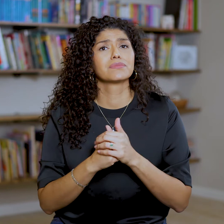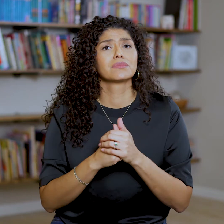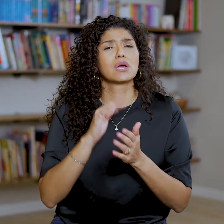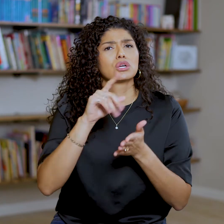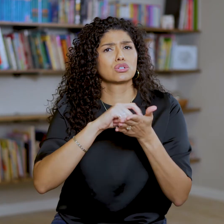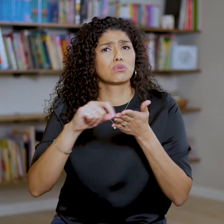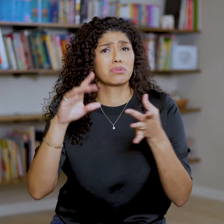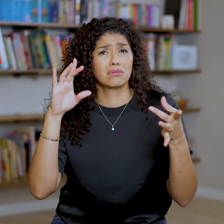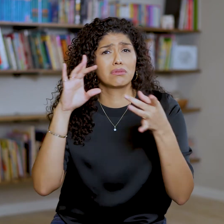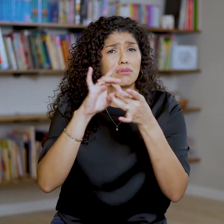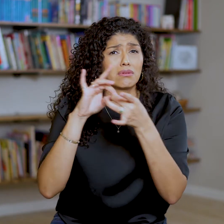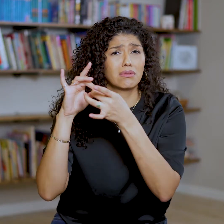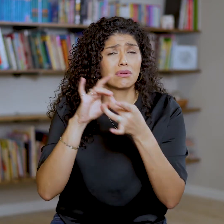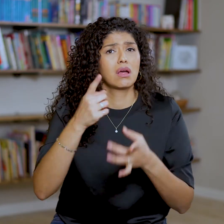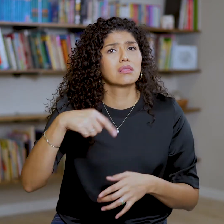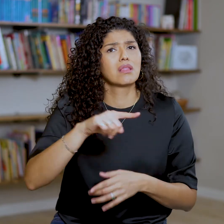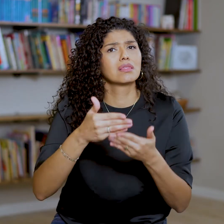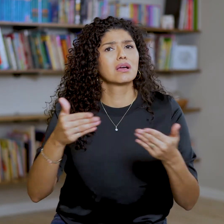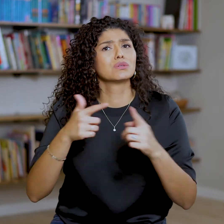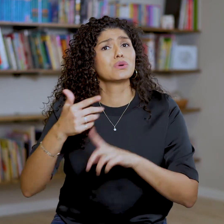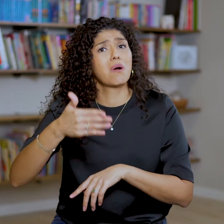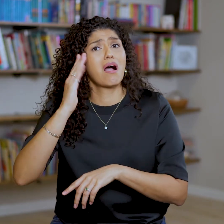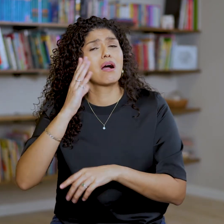Scripture attributes all these things to God